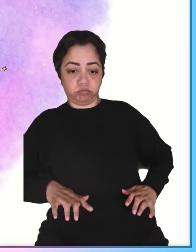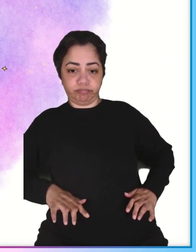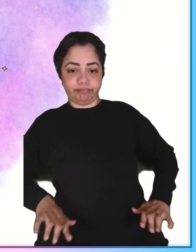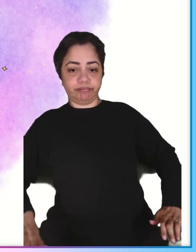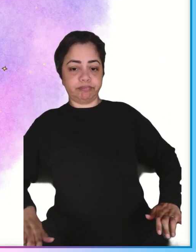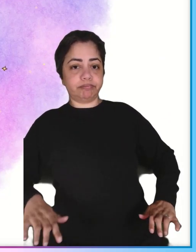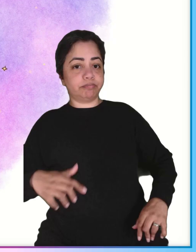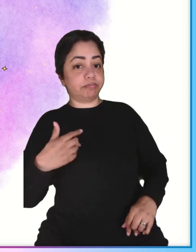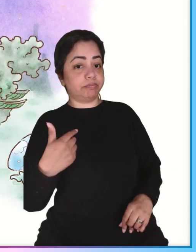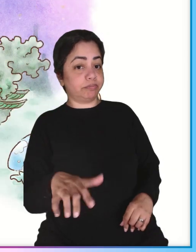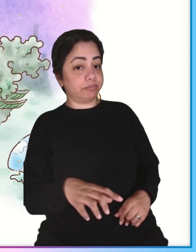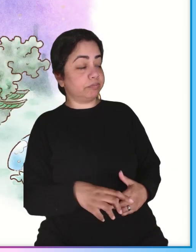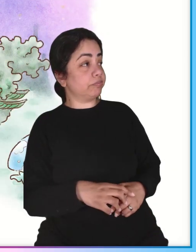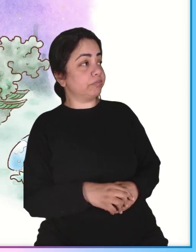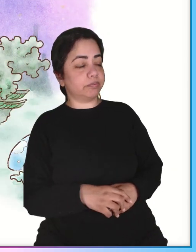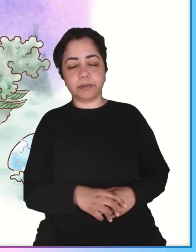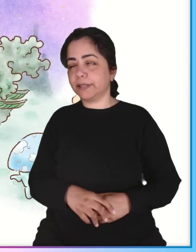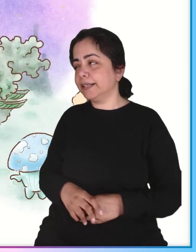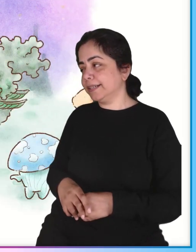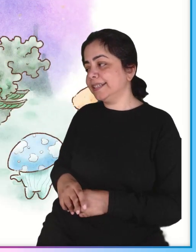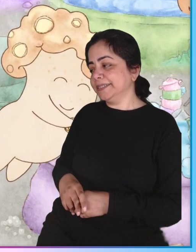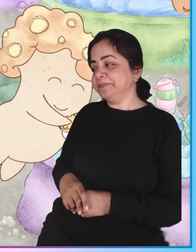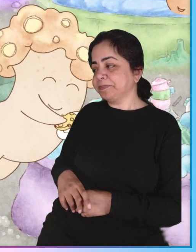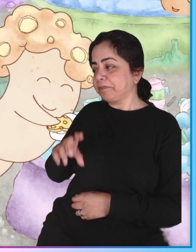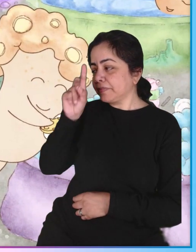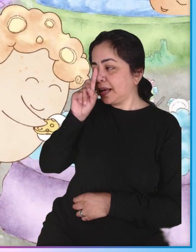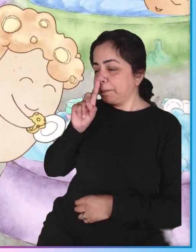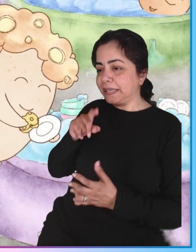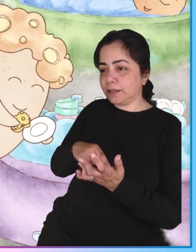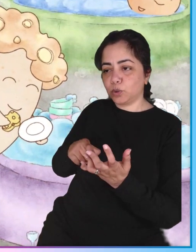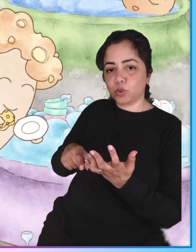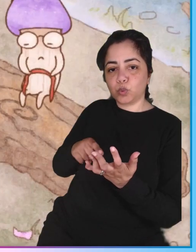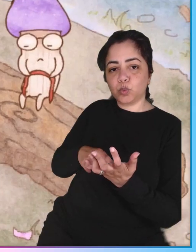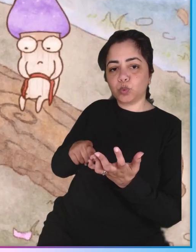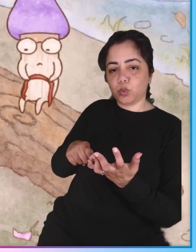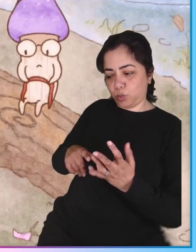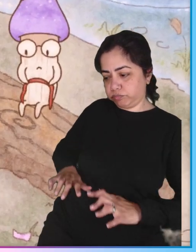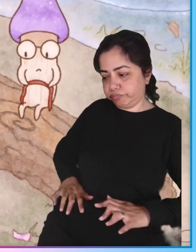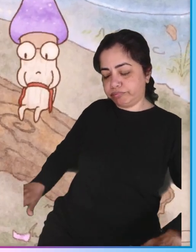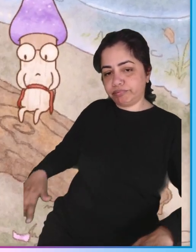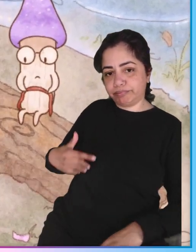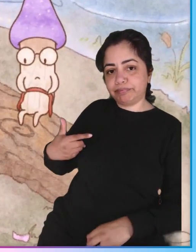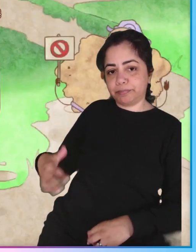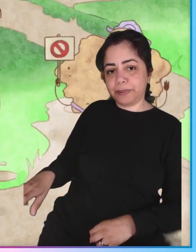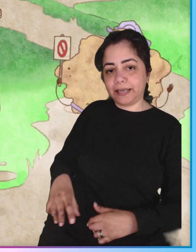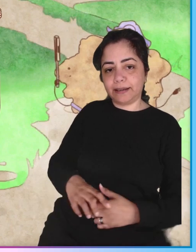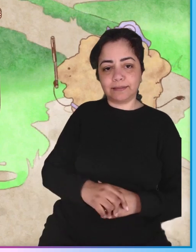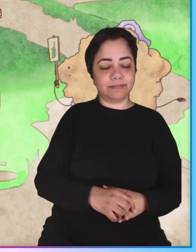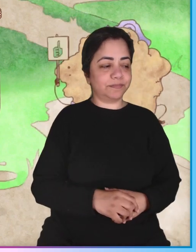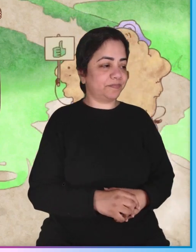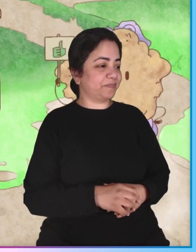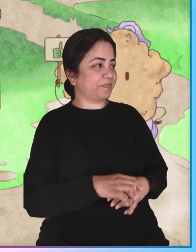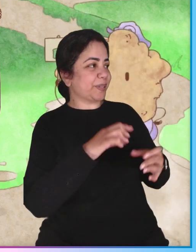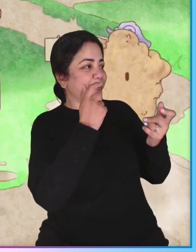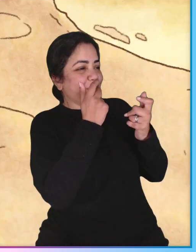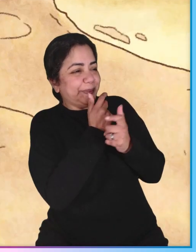[Grandpa] She came across a planet, full of little fungi people. [Clara] Hello little fella.